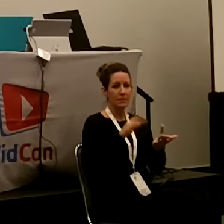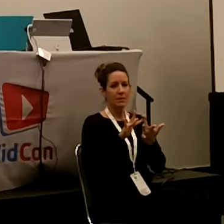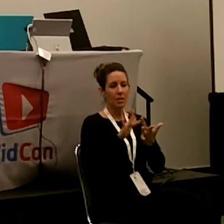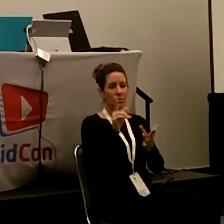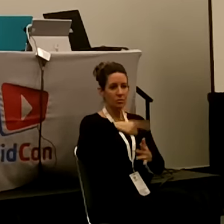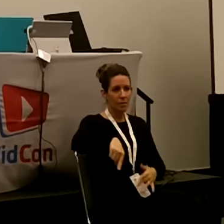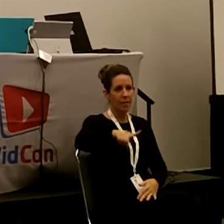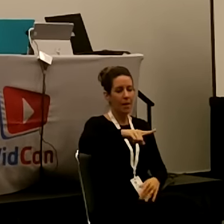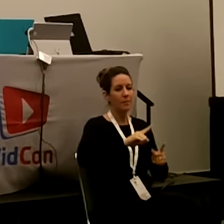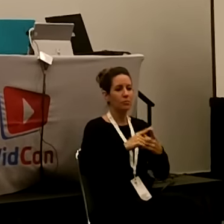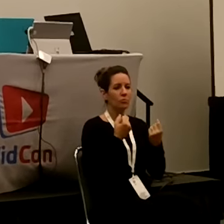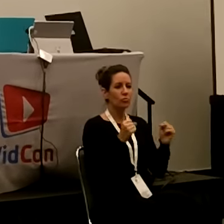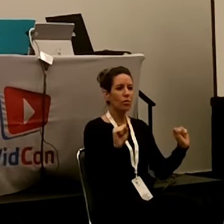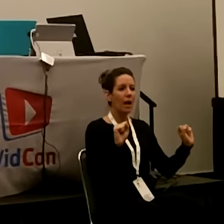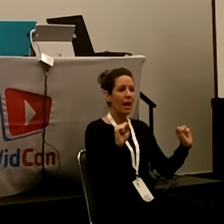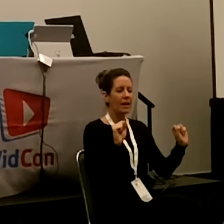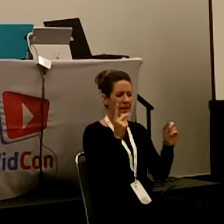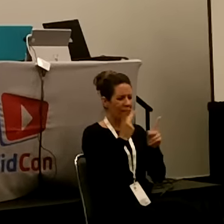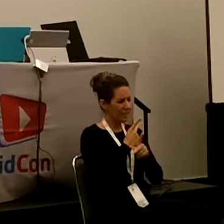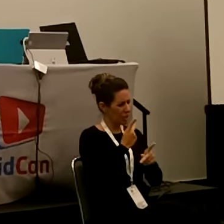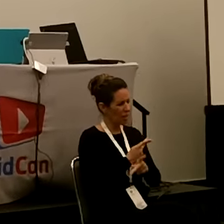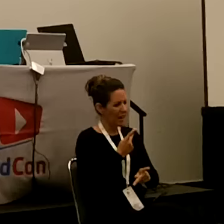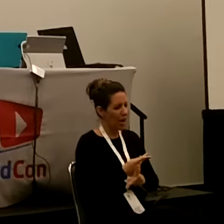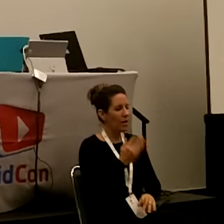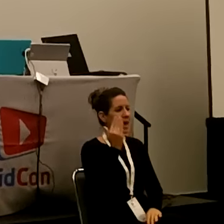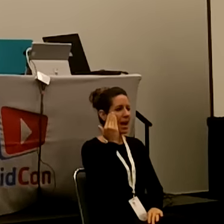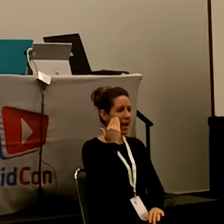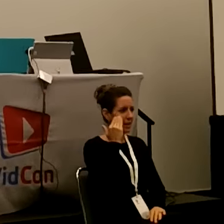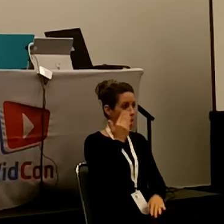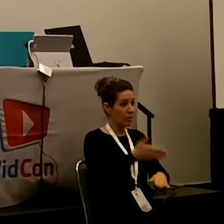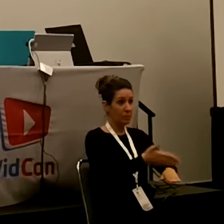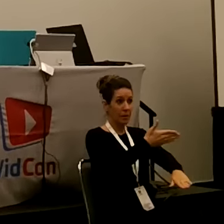to try to figure it out. I know it's been an improvement from last year